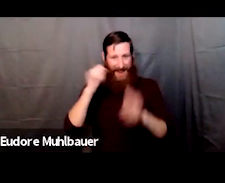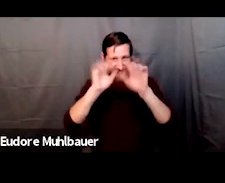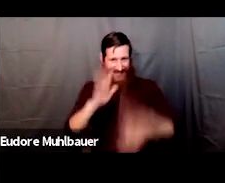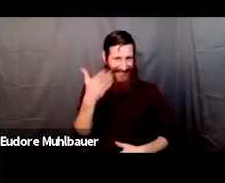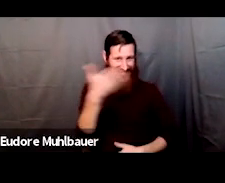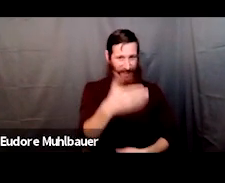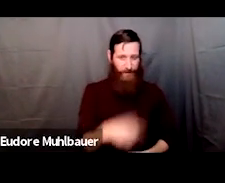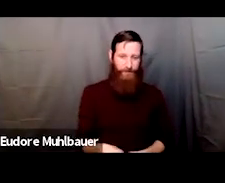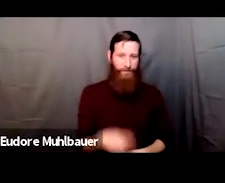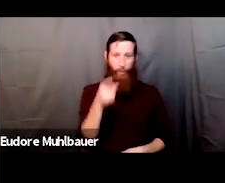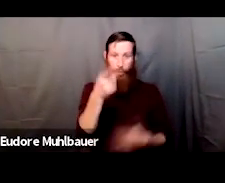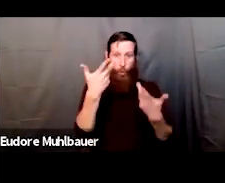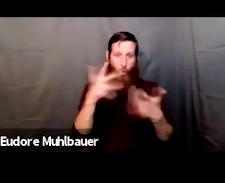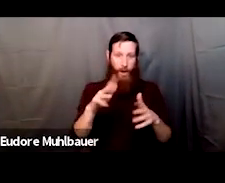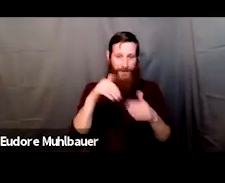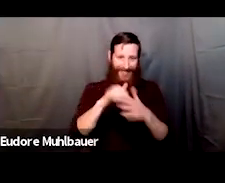and so might be terrain we want to avoid.